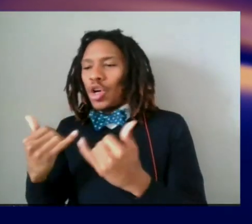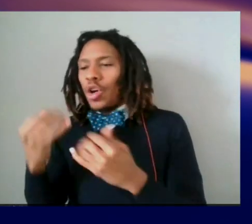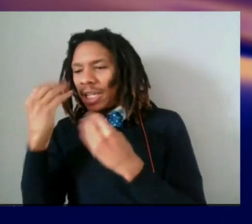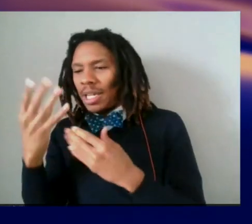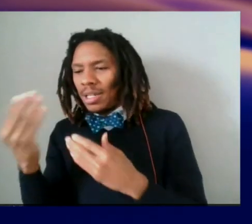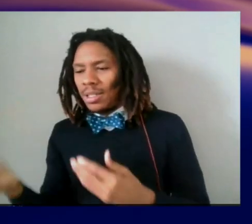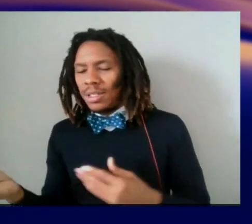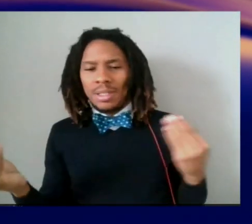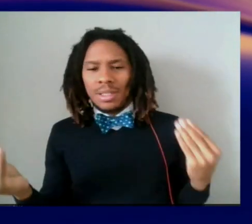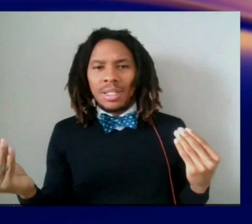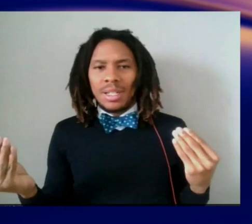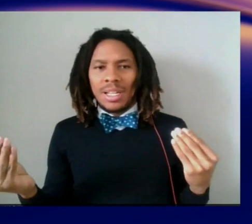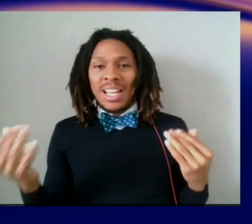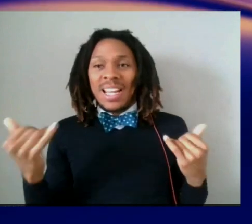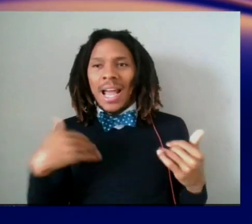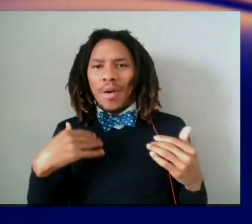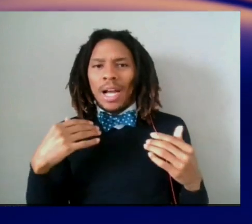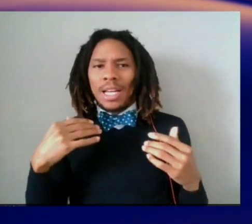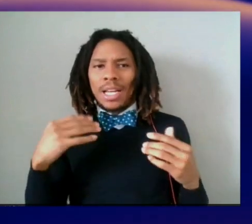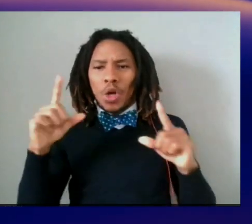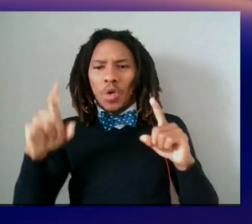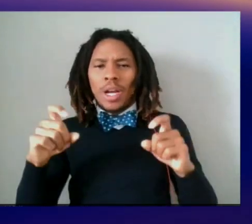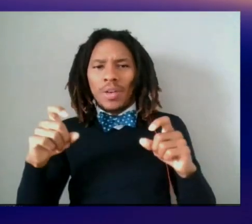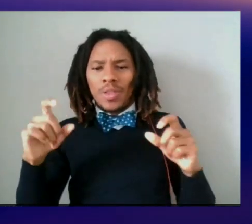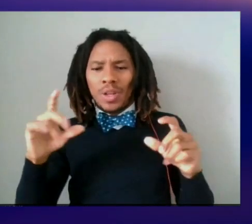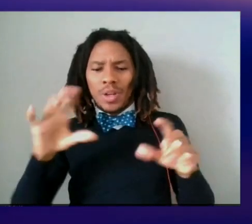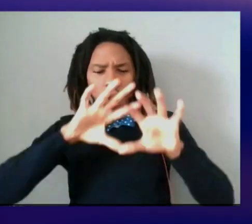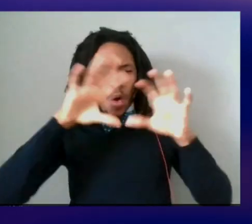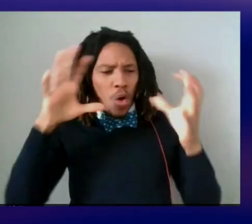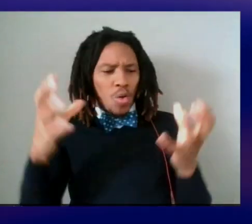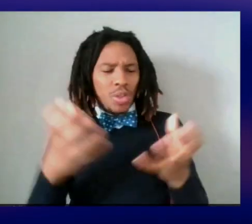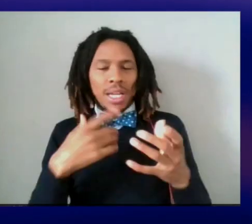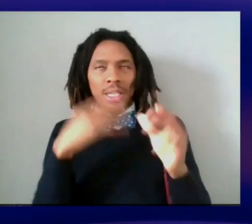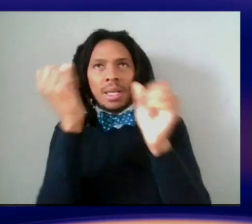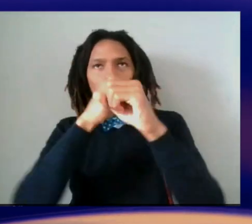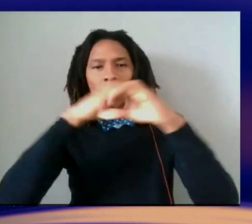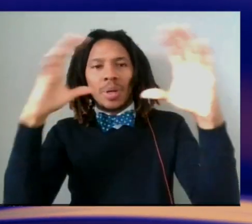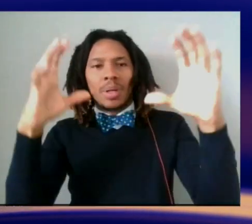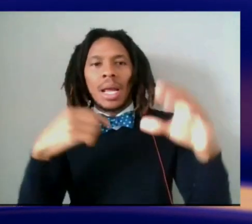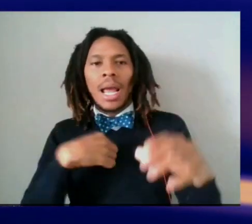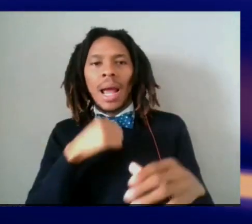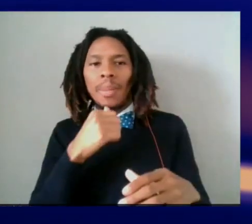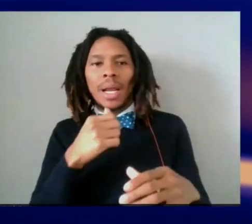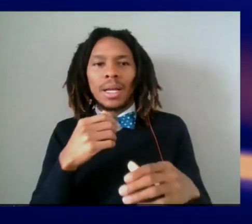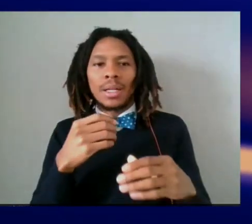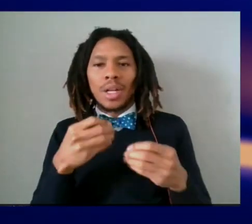against the whole thing and get that bigger picture. I'm not losing fidelity just by searching a narrow subset of data.